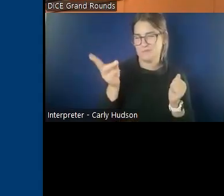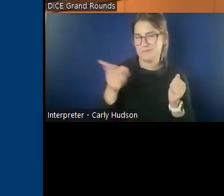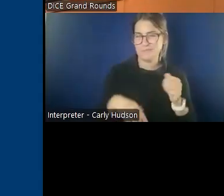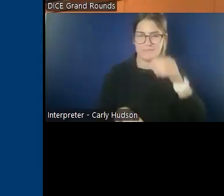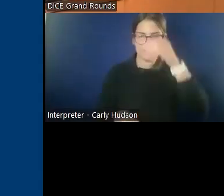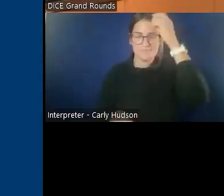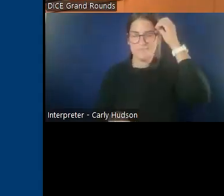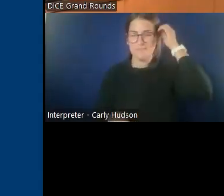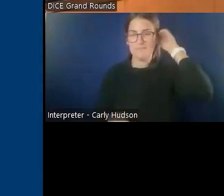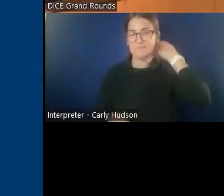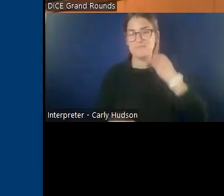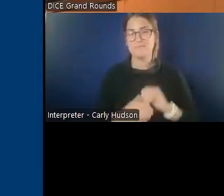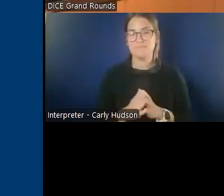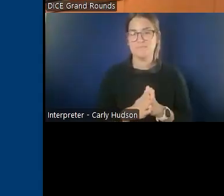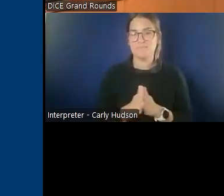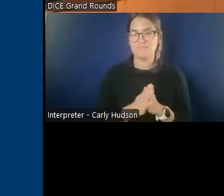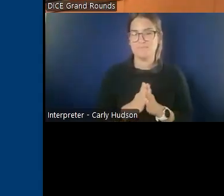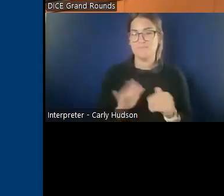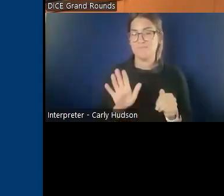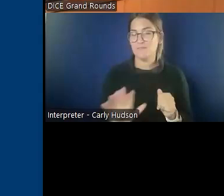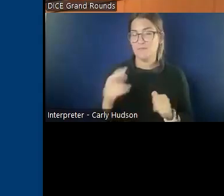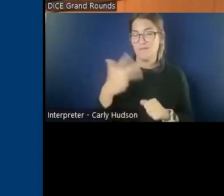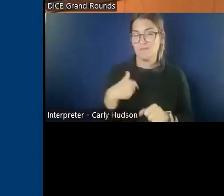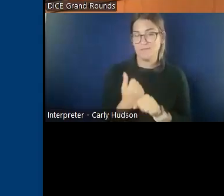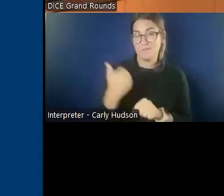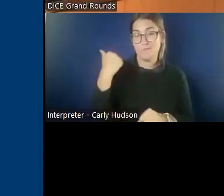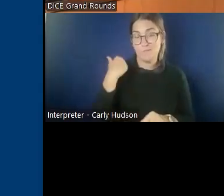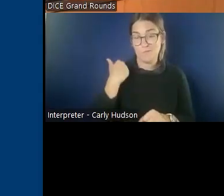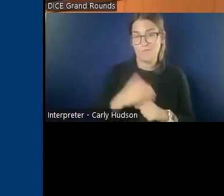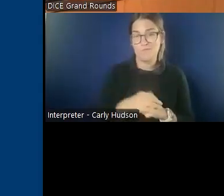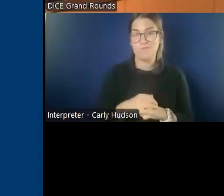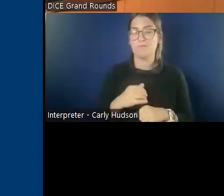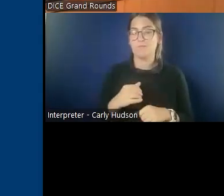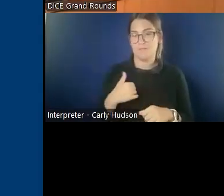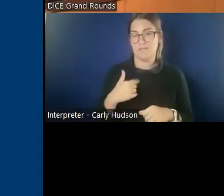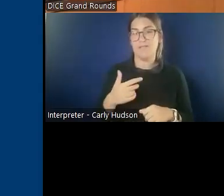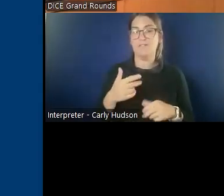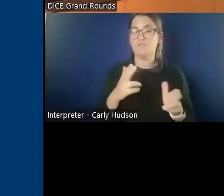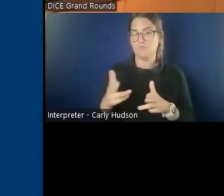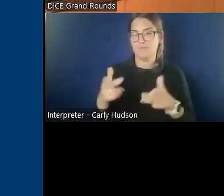I think about three years ago if folks remember there was uh shootings in Atlanta Georgia where